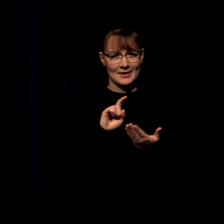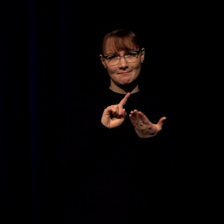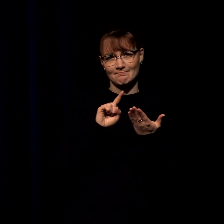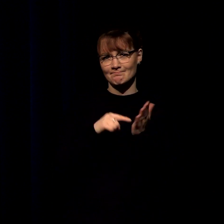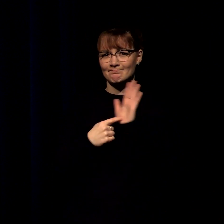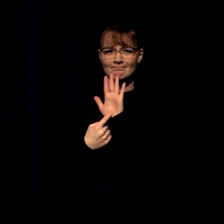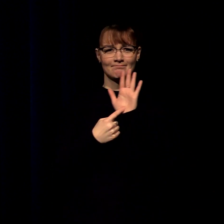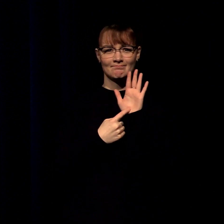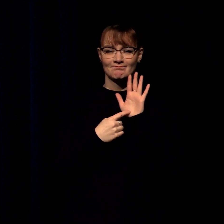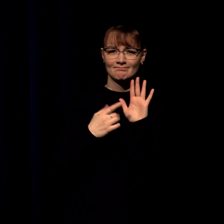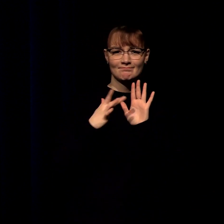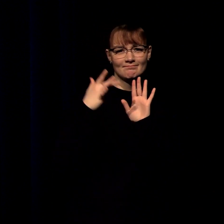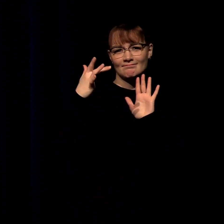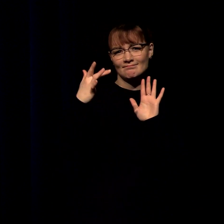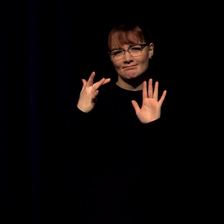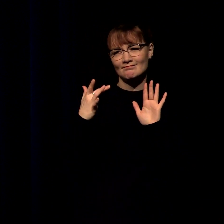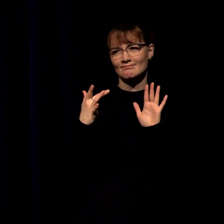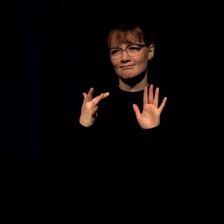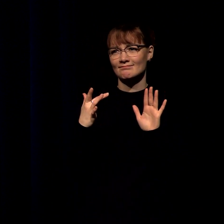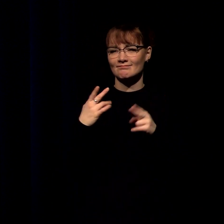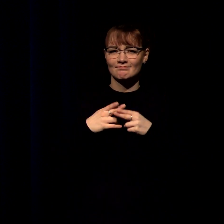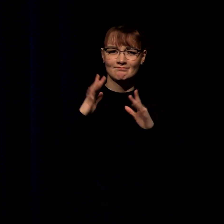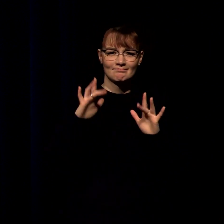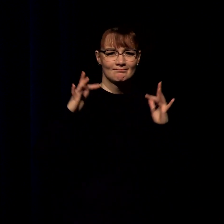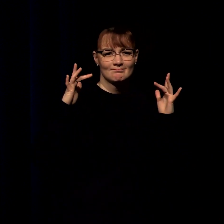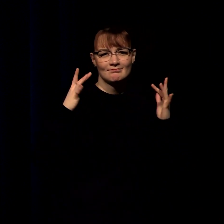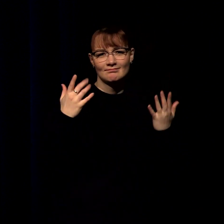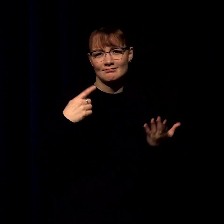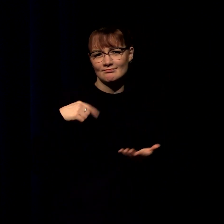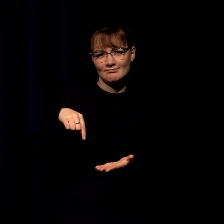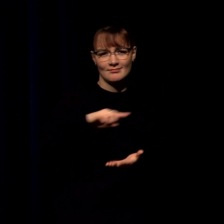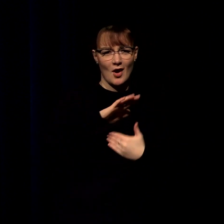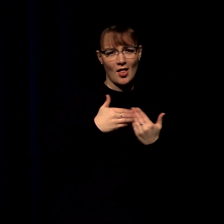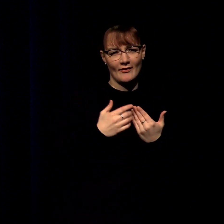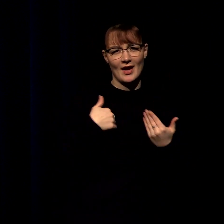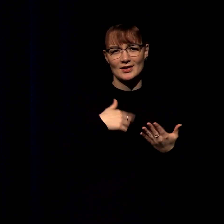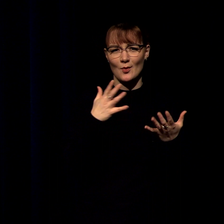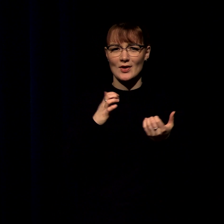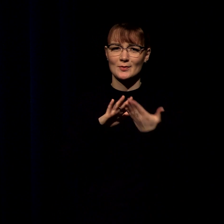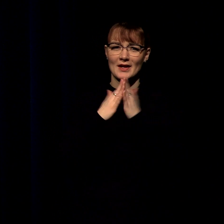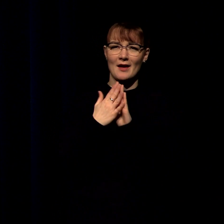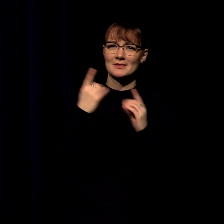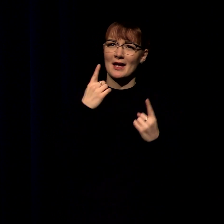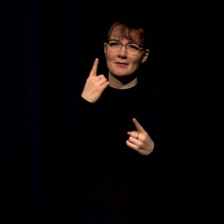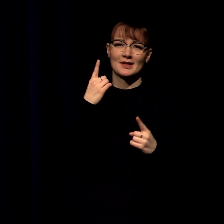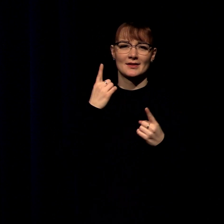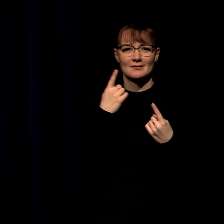everybody wants to be someone everybody wants to be somebody